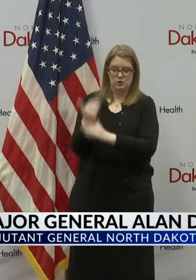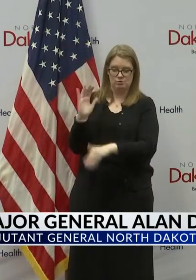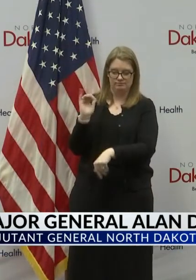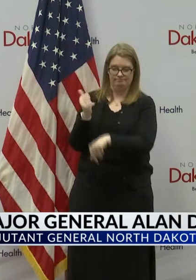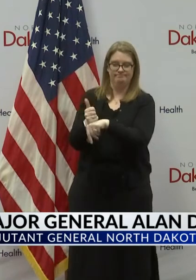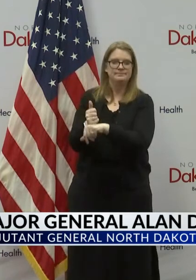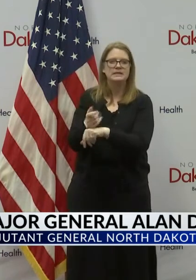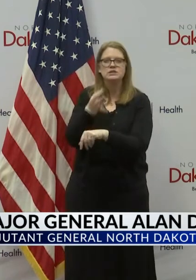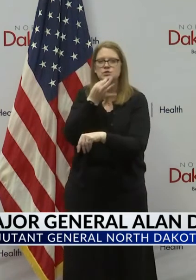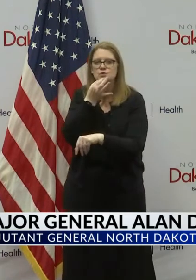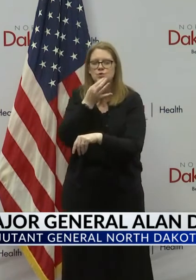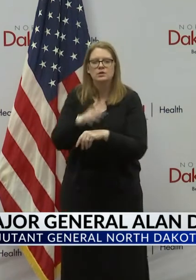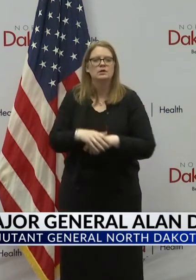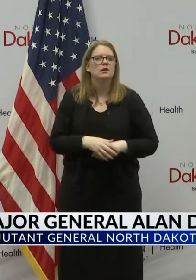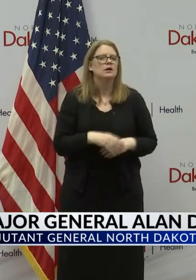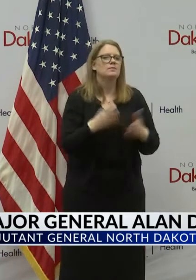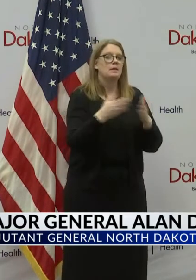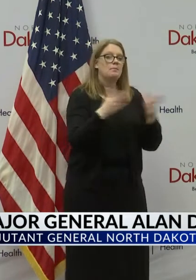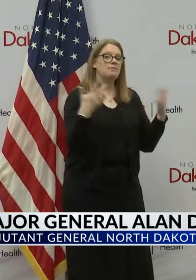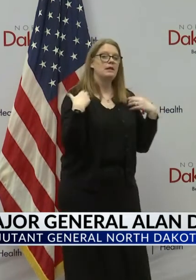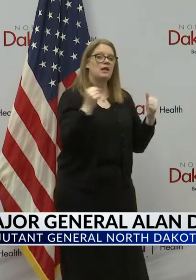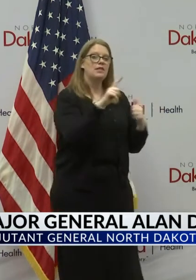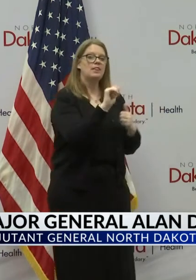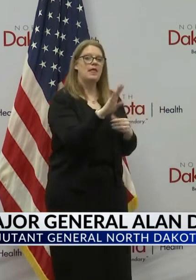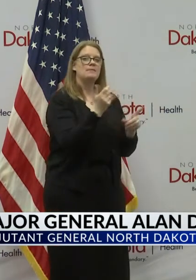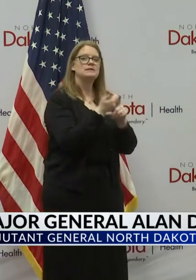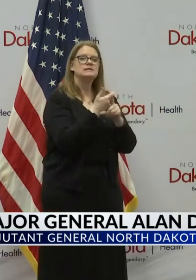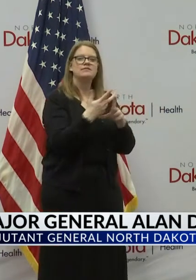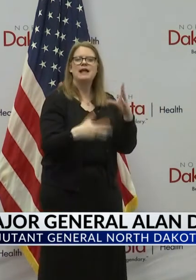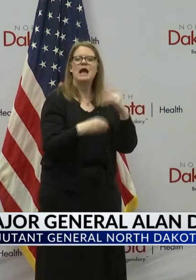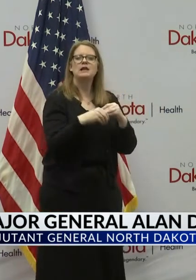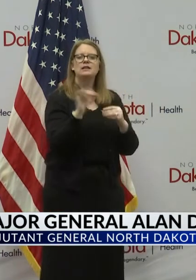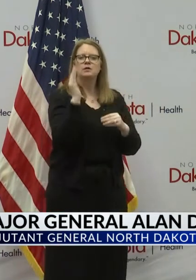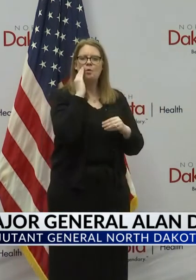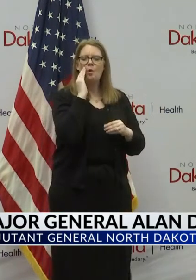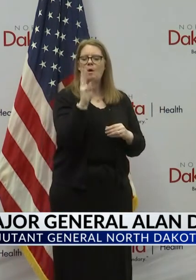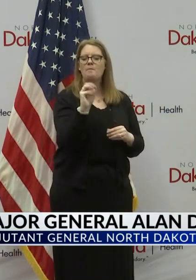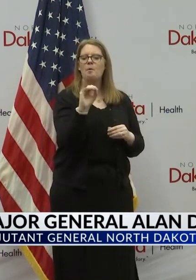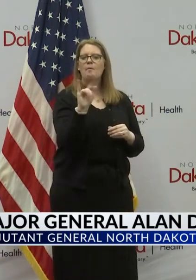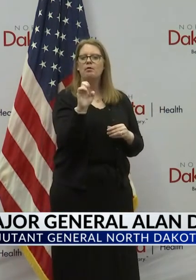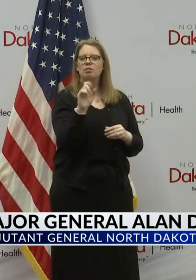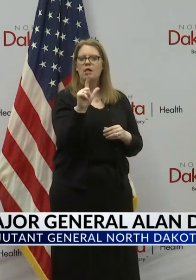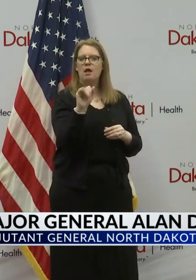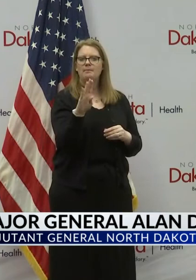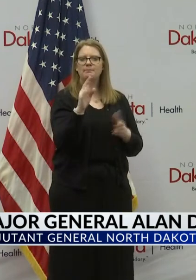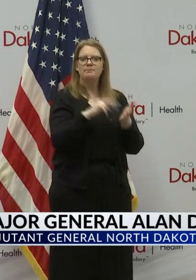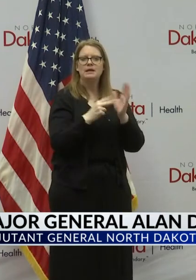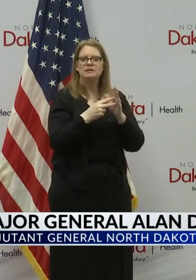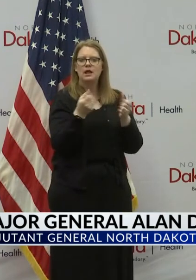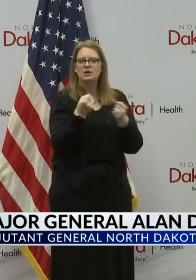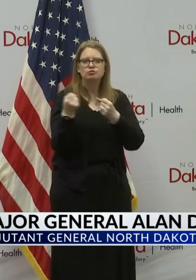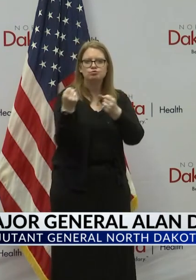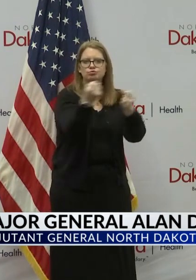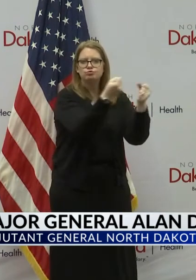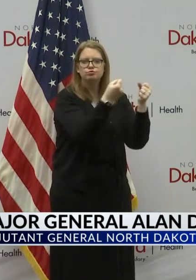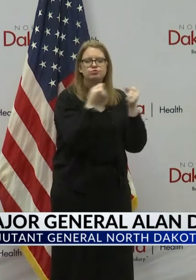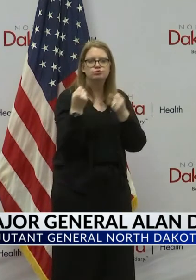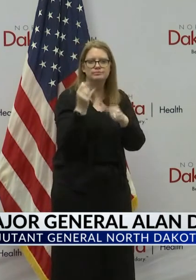WE HOPE TO HAVE THE NEW METHOD UP AND RUNNING SOON. THE PUBLIC HEALTH LABORATORY HAS ALSO ADDED A MOBILE LAB TO